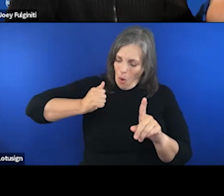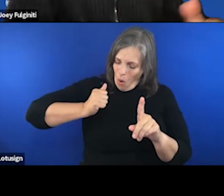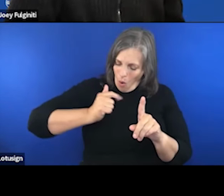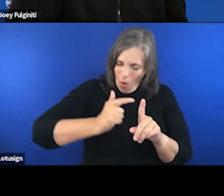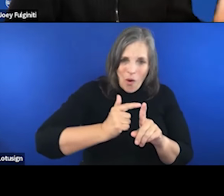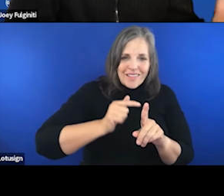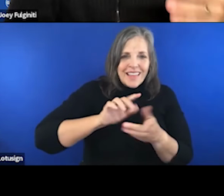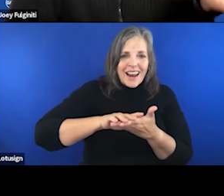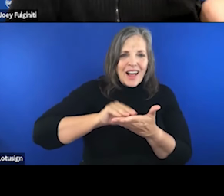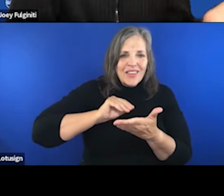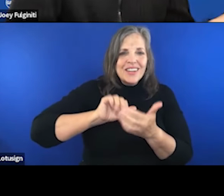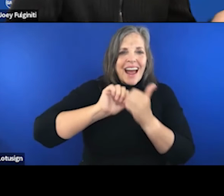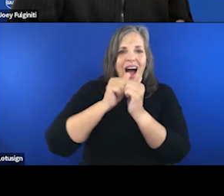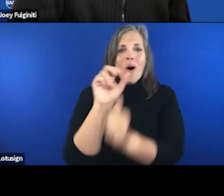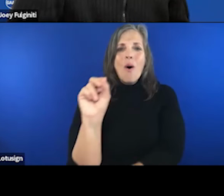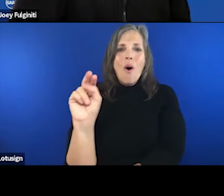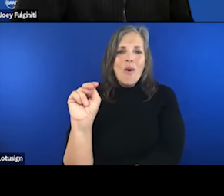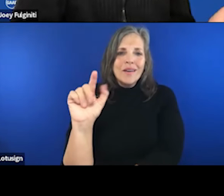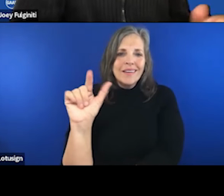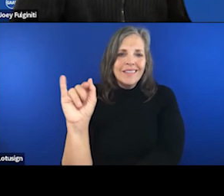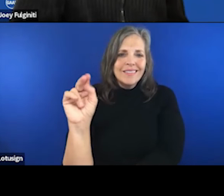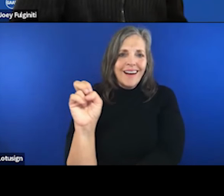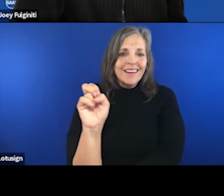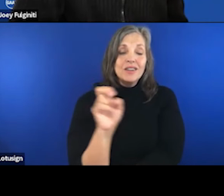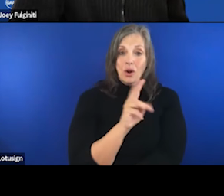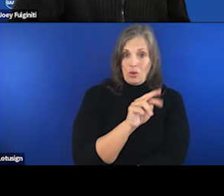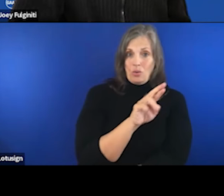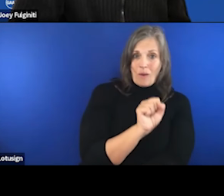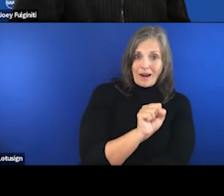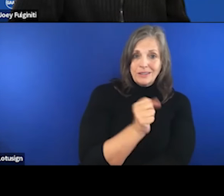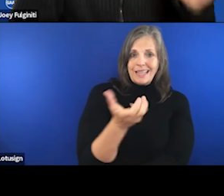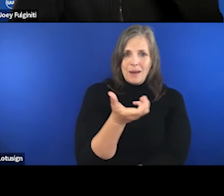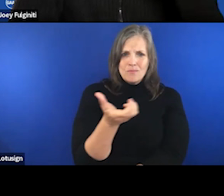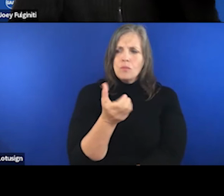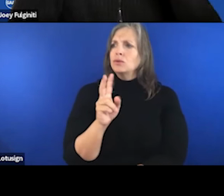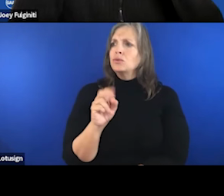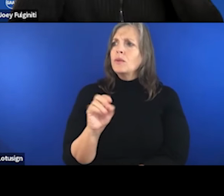wires I I wanted to get into mobile in 2007 when I saw the iphone I was like I have to design